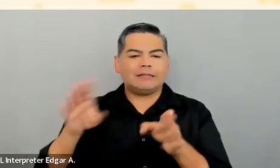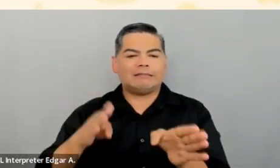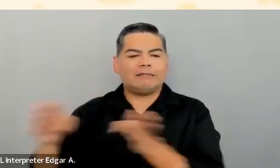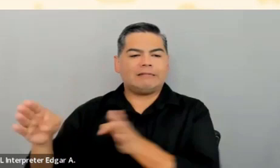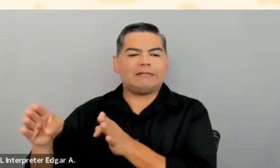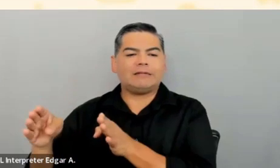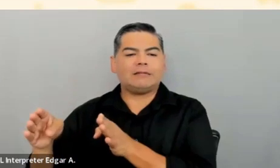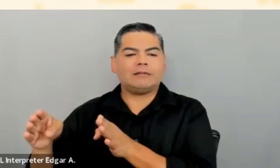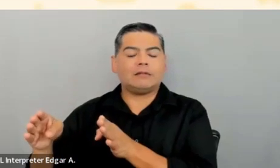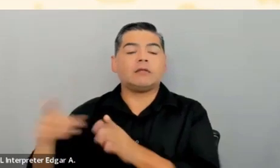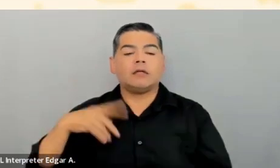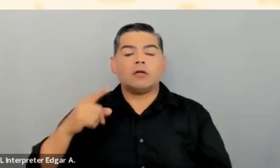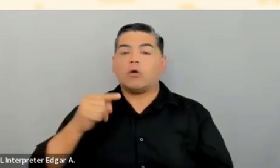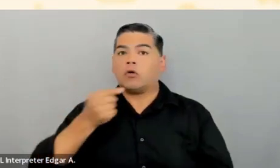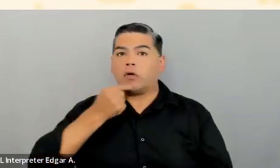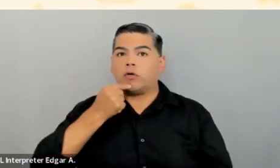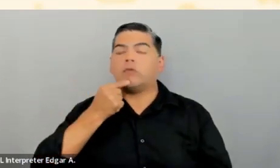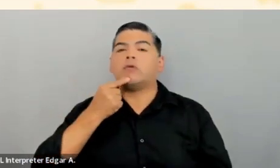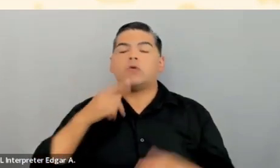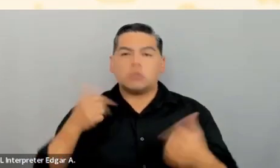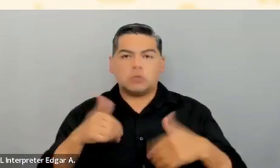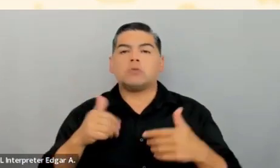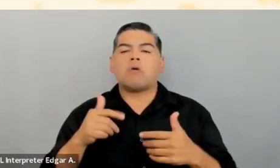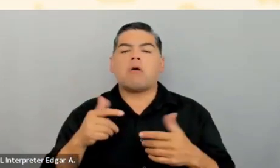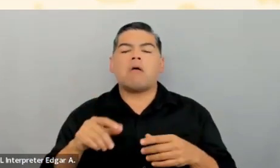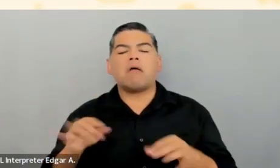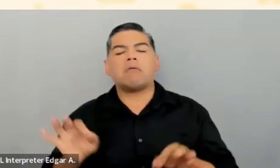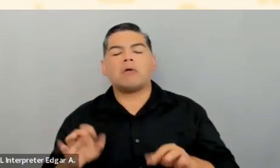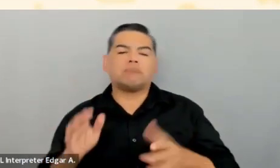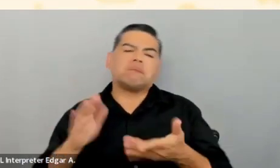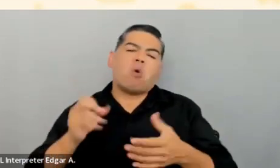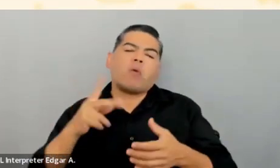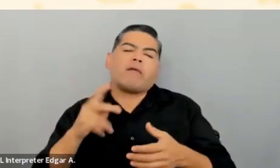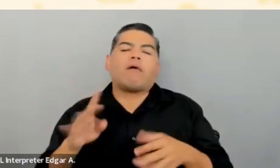Critical, serious, moderate, and minor. Well, critical is not great.